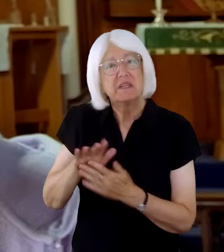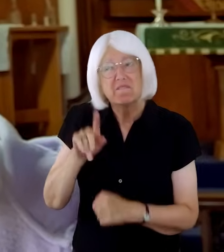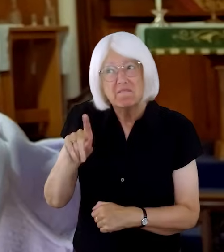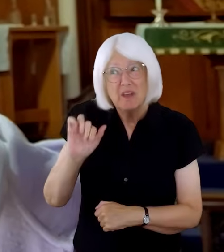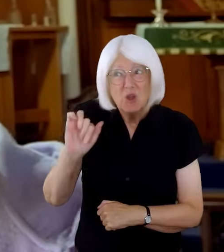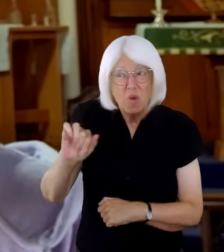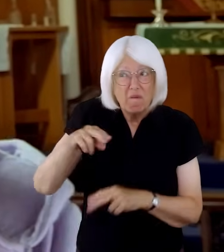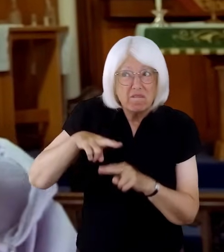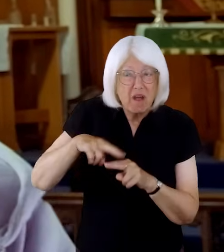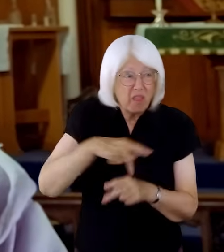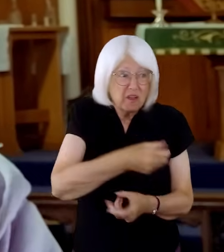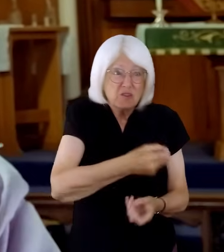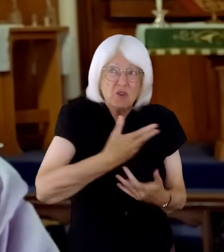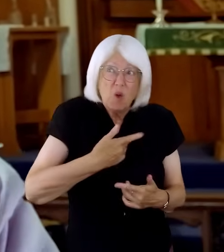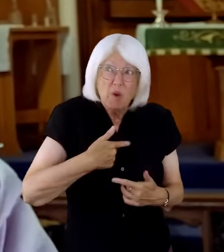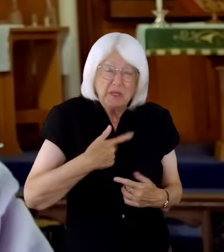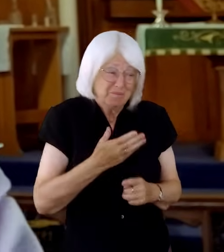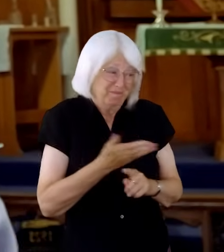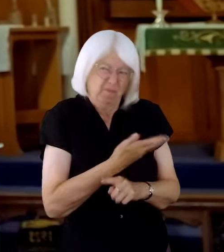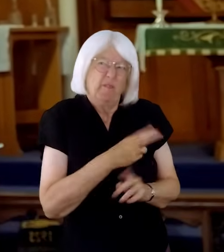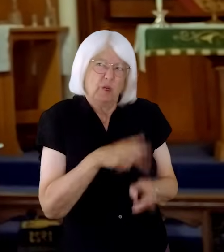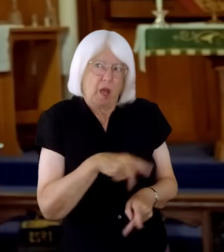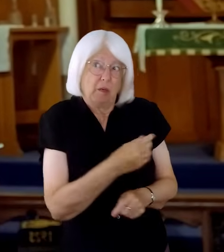your father gave this instruction before he died.